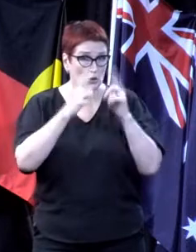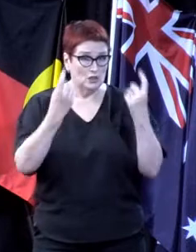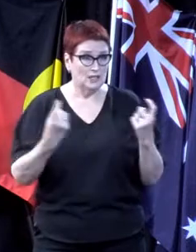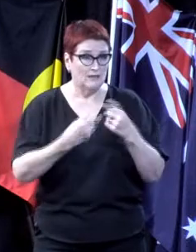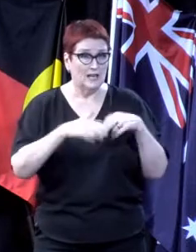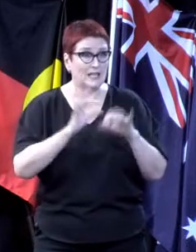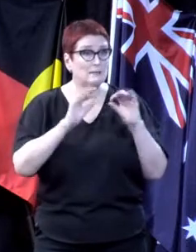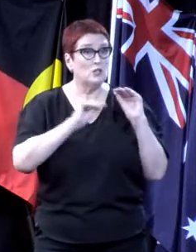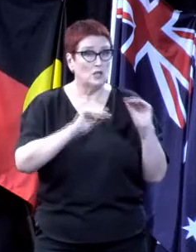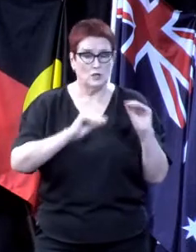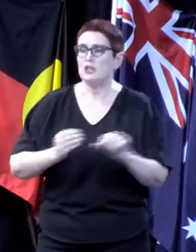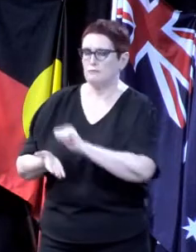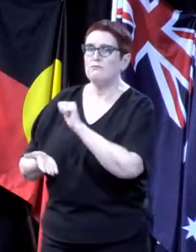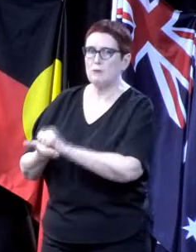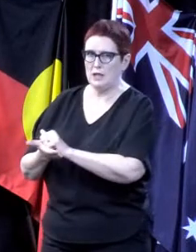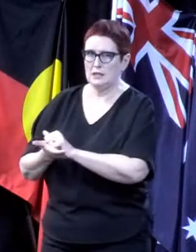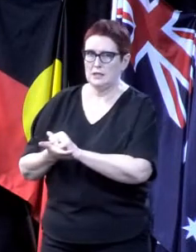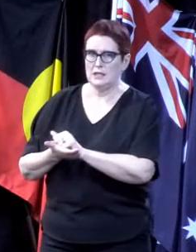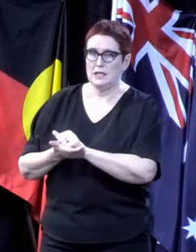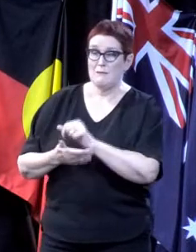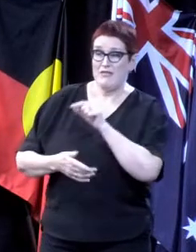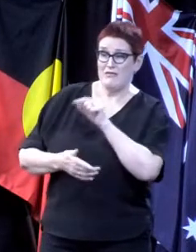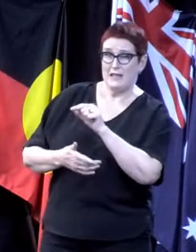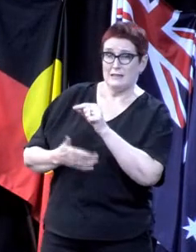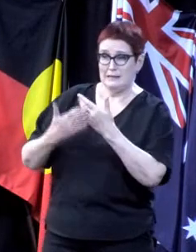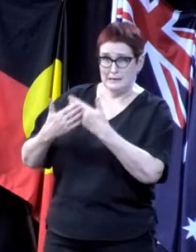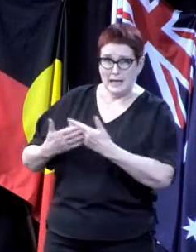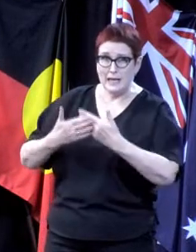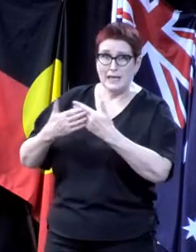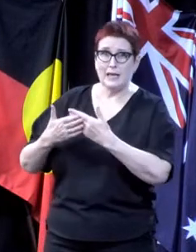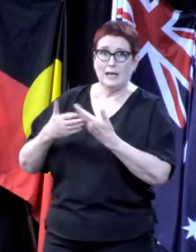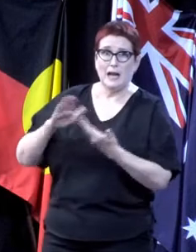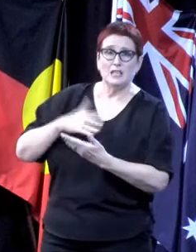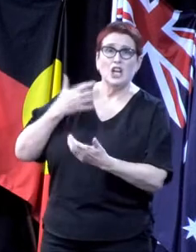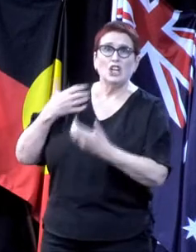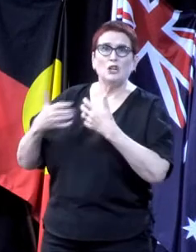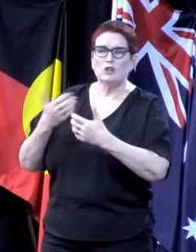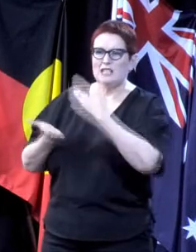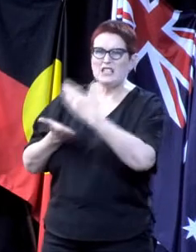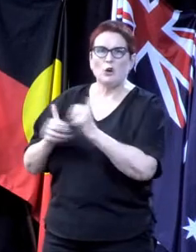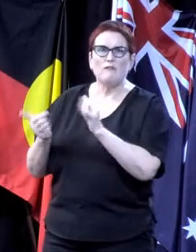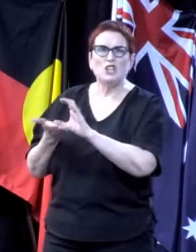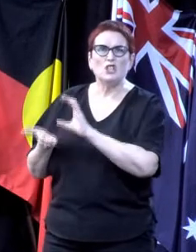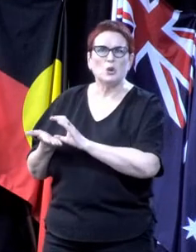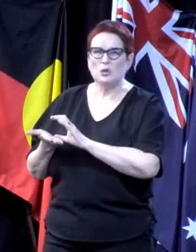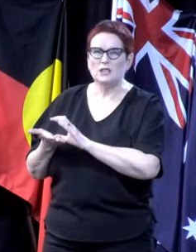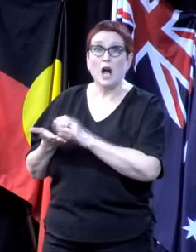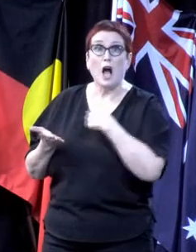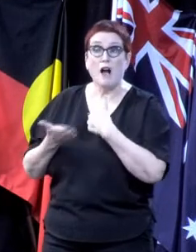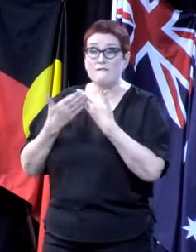I am, but that's actually - the university has stopped that. So, I need - I've done two units, and, then,